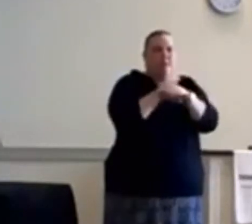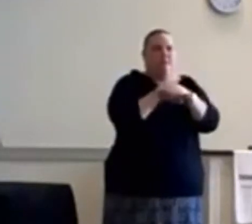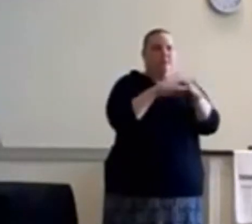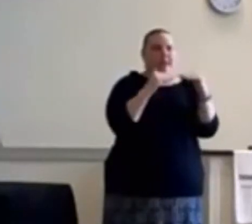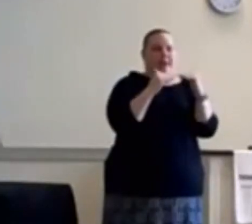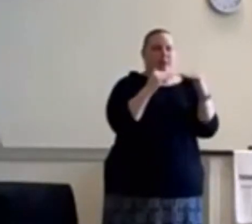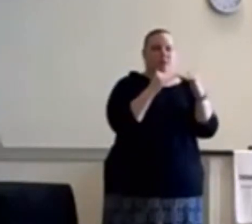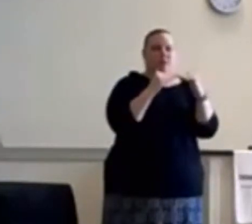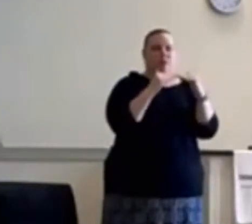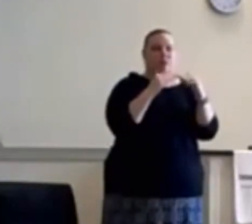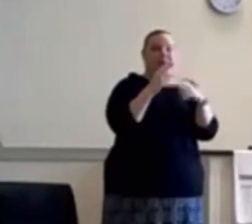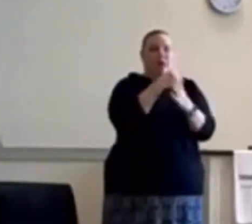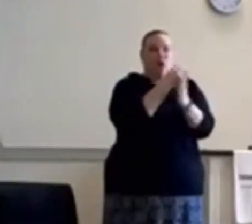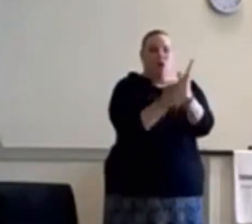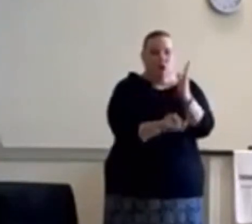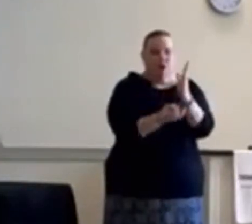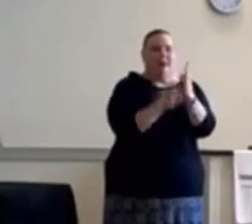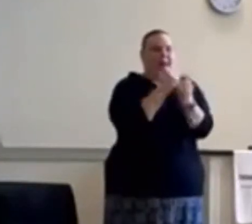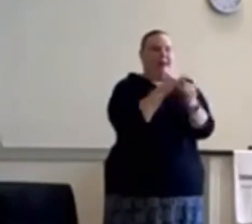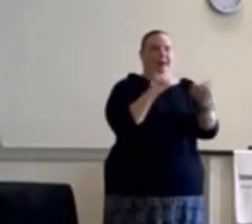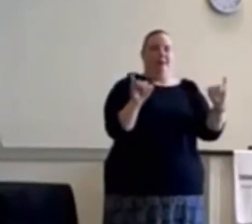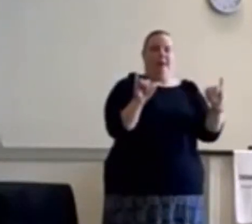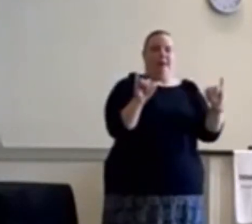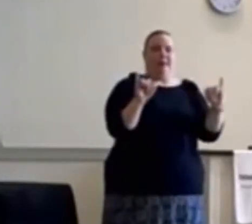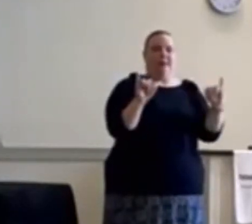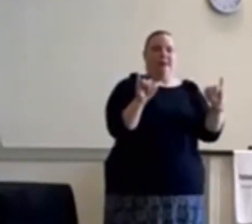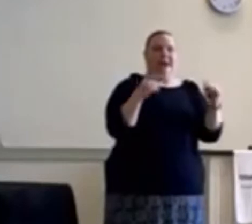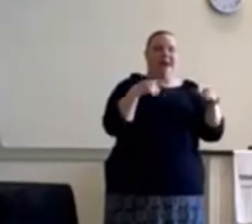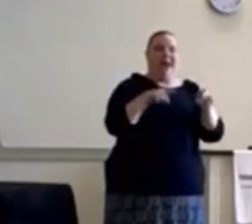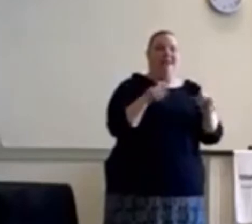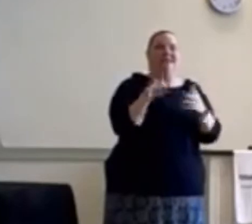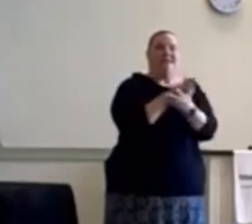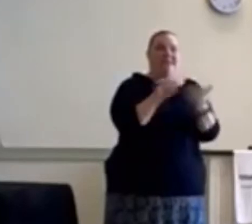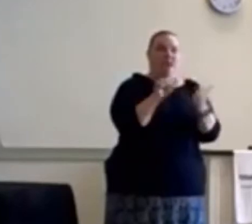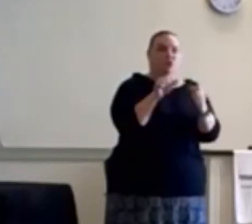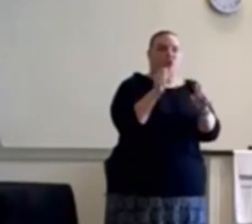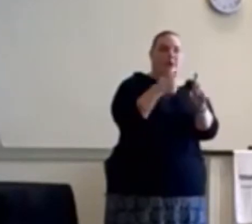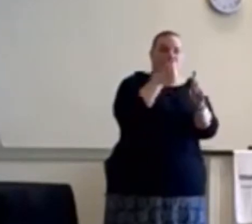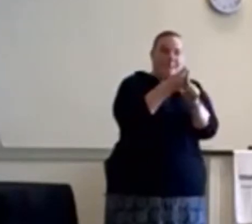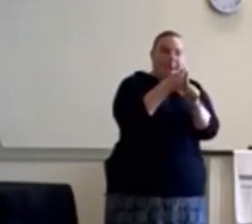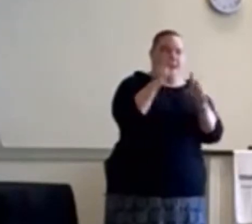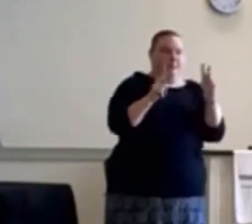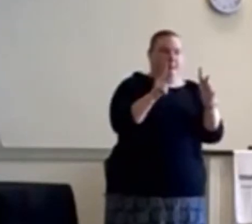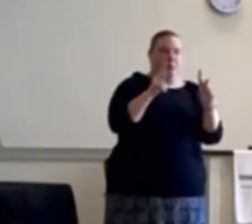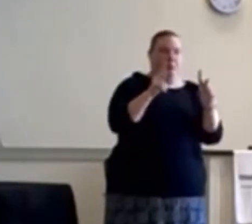independence .... as disaster impacted people return home to